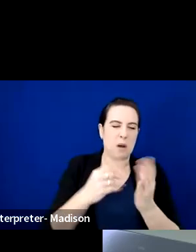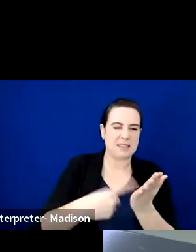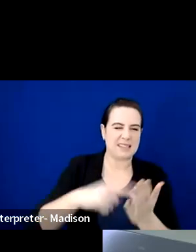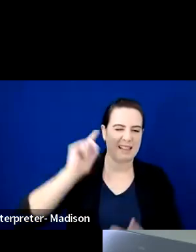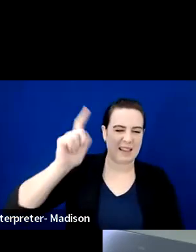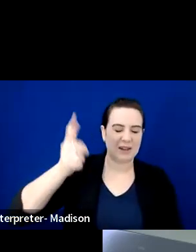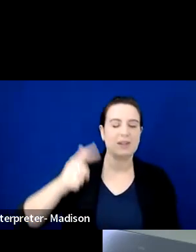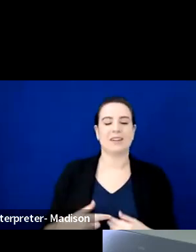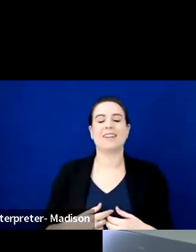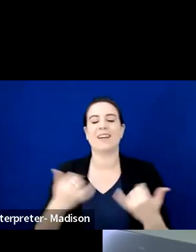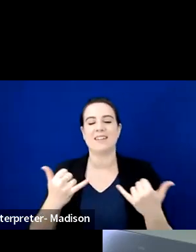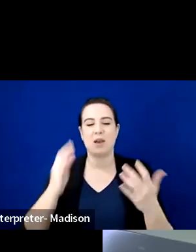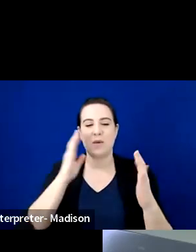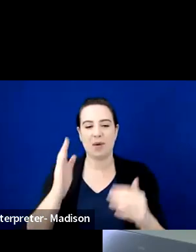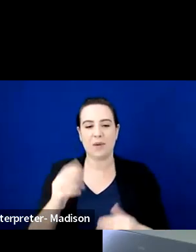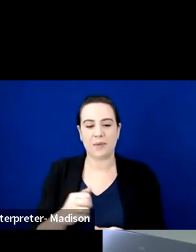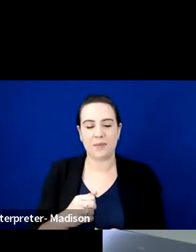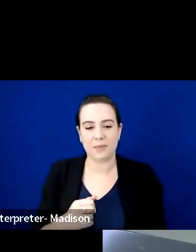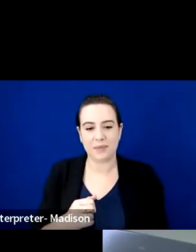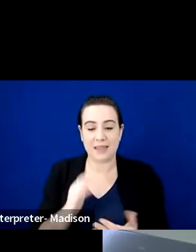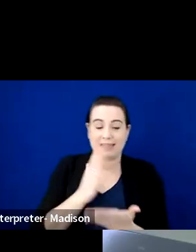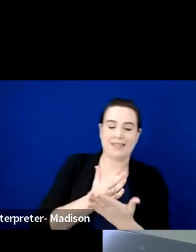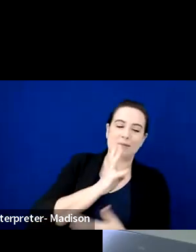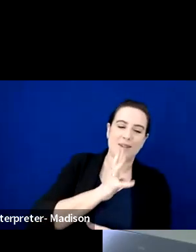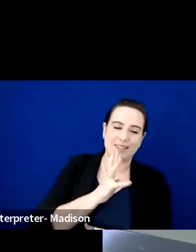And using the vaccination program, more as an exemplar than as a free-standing, independent project.